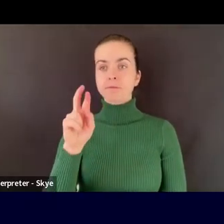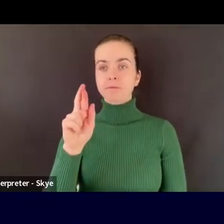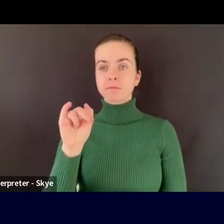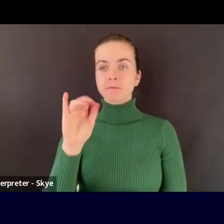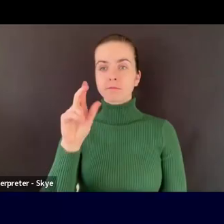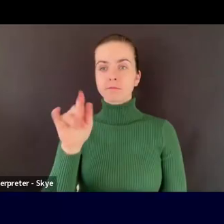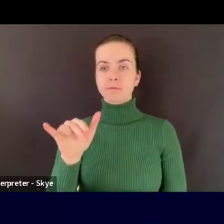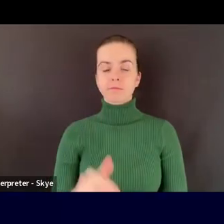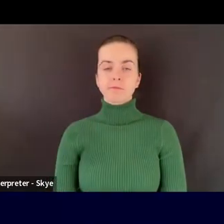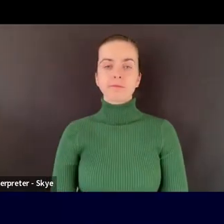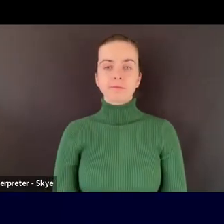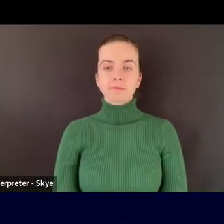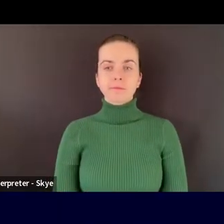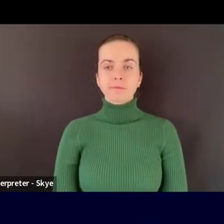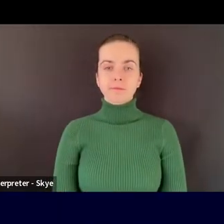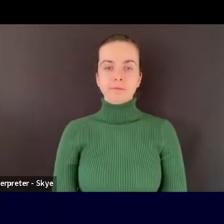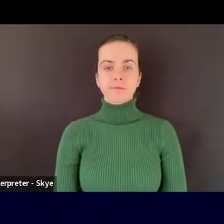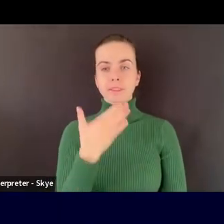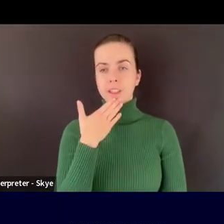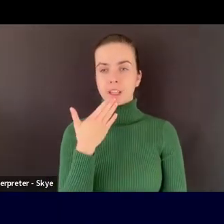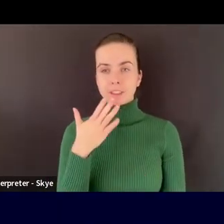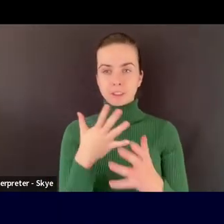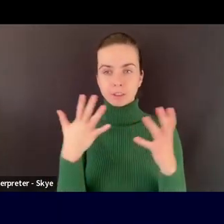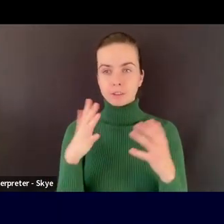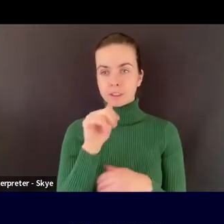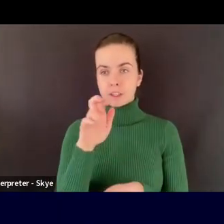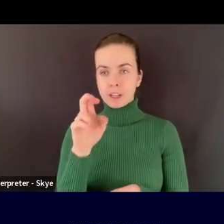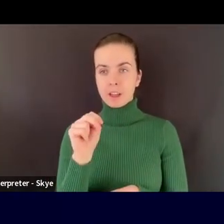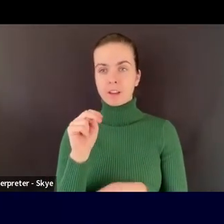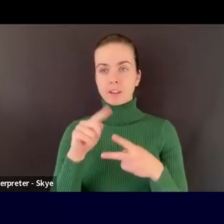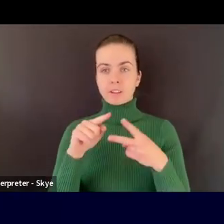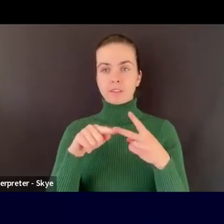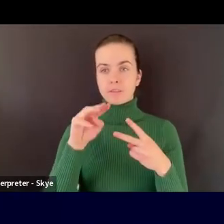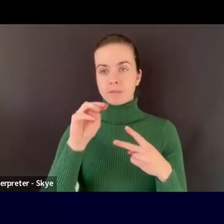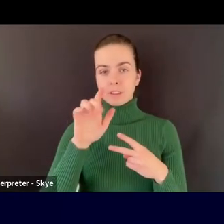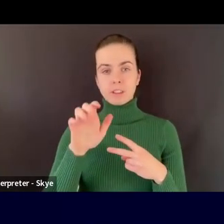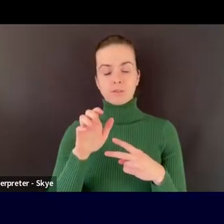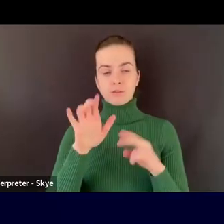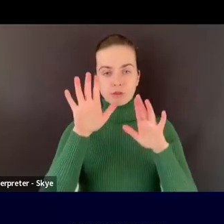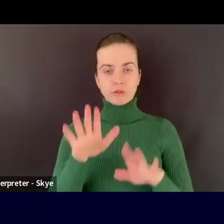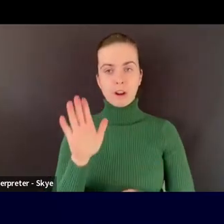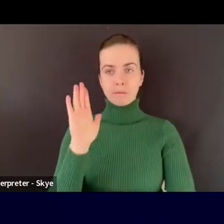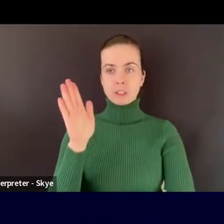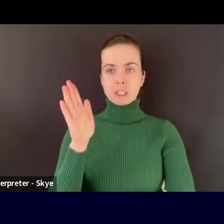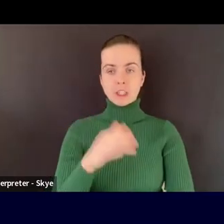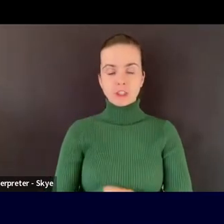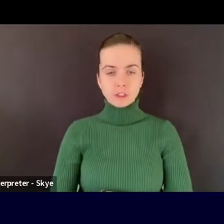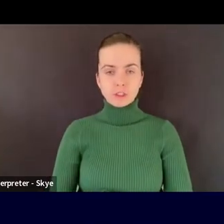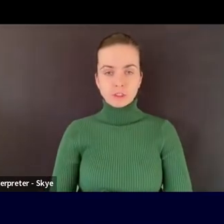Ricky: Thank you so much, Aaron and Michelle. This was a great presentation. I am looking